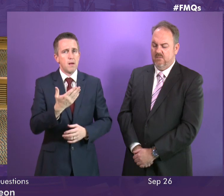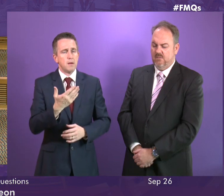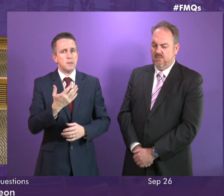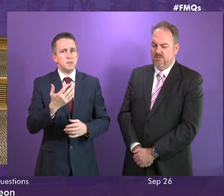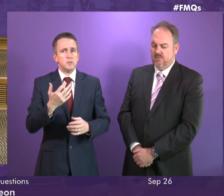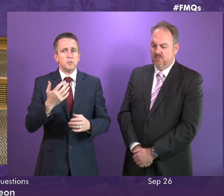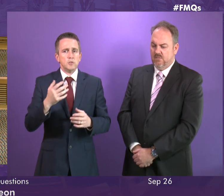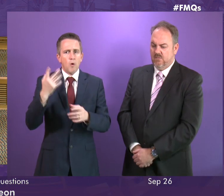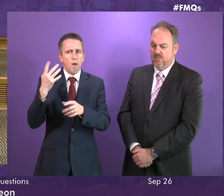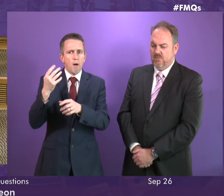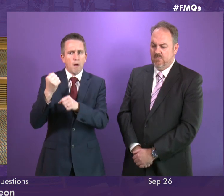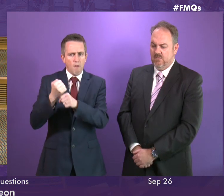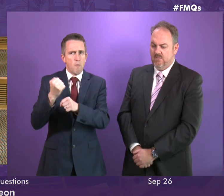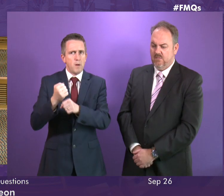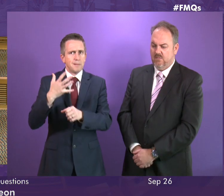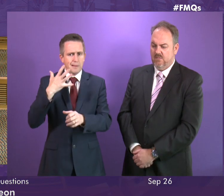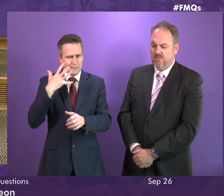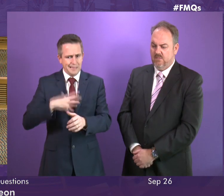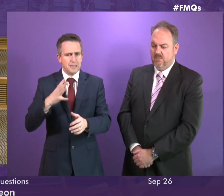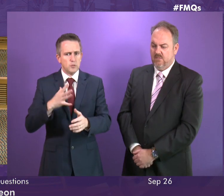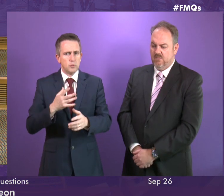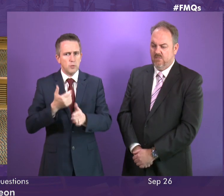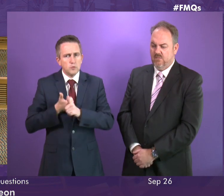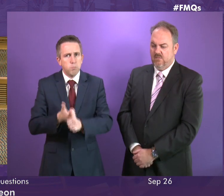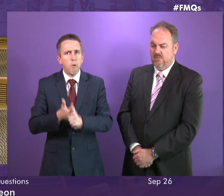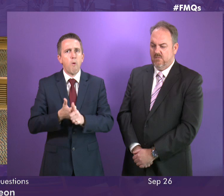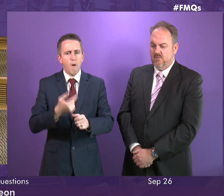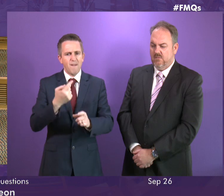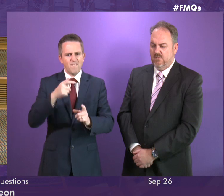We have to do what is right for victims. That is why we are making a range of changes to